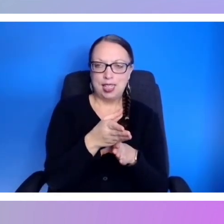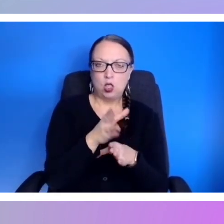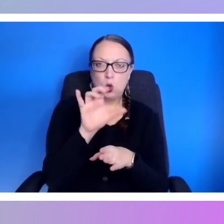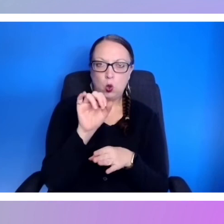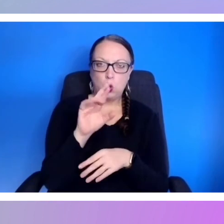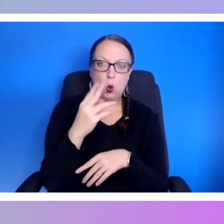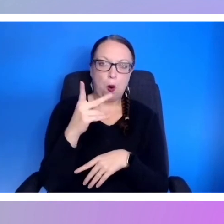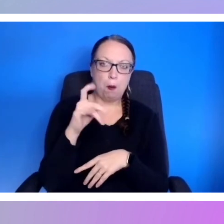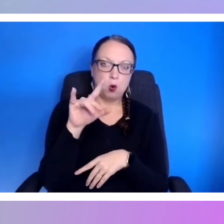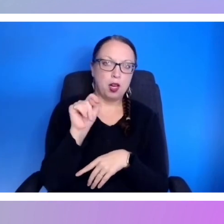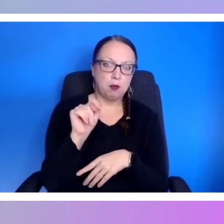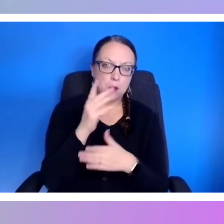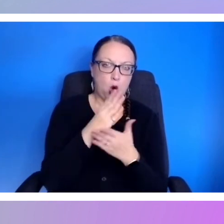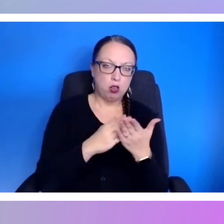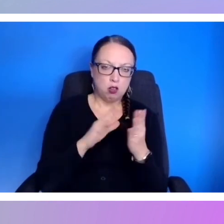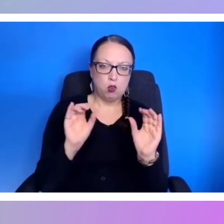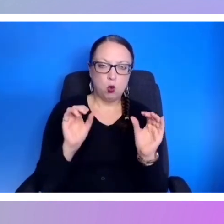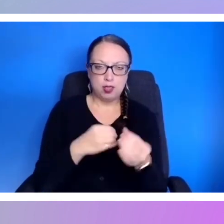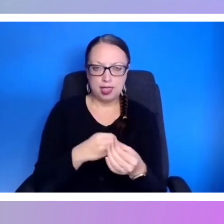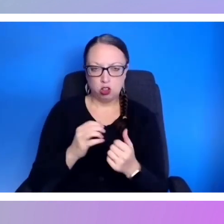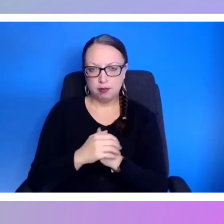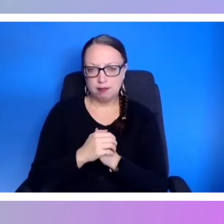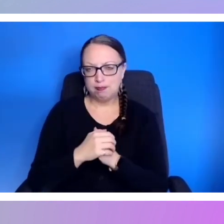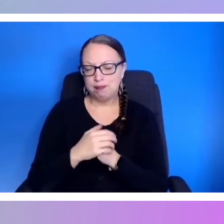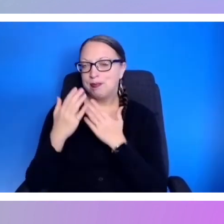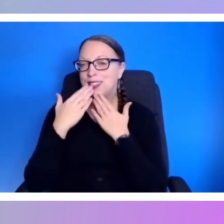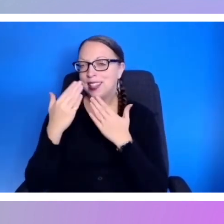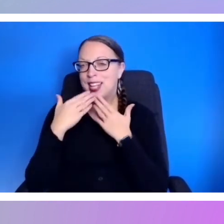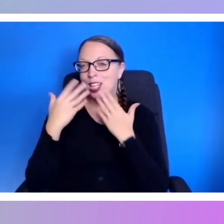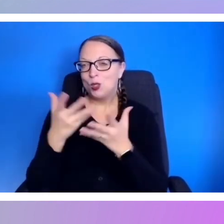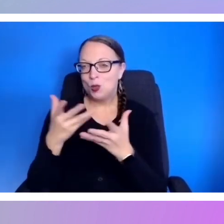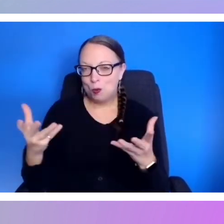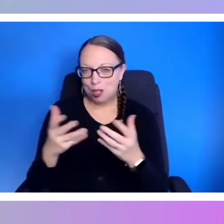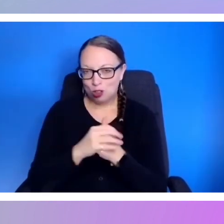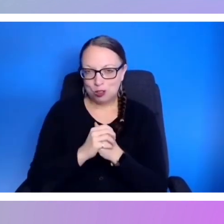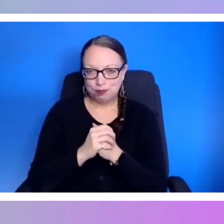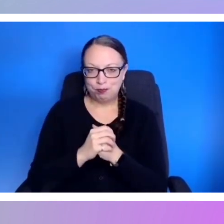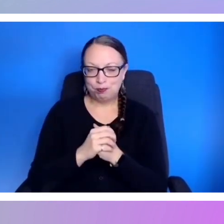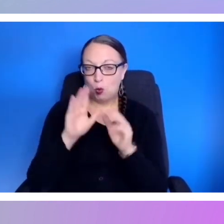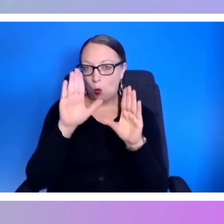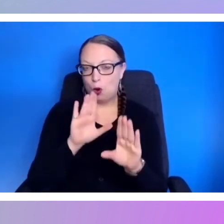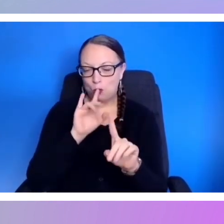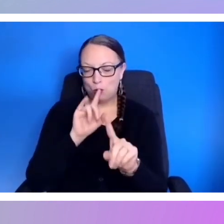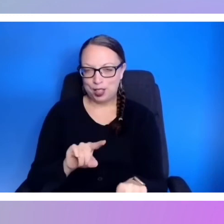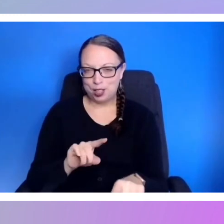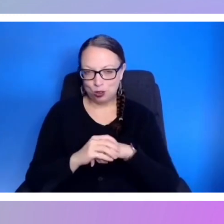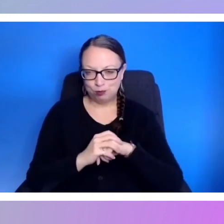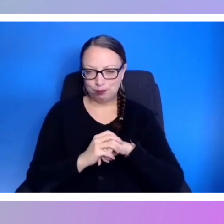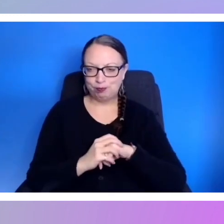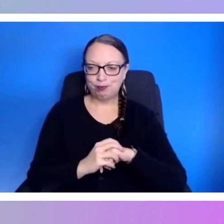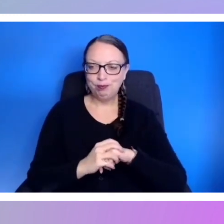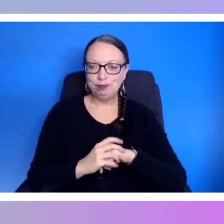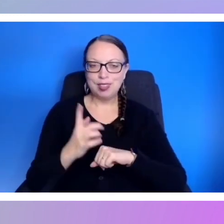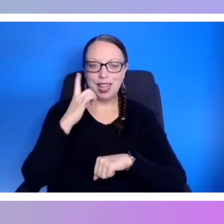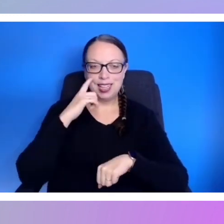in an organization. Thank you very much Christina a great answer. I think we're up against our time here,